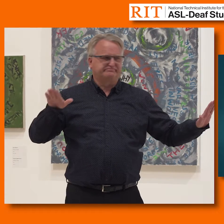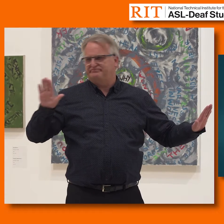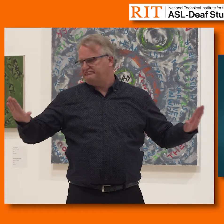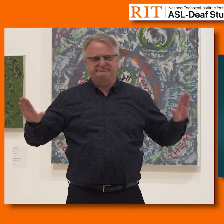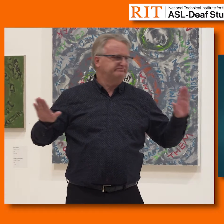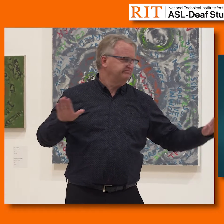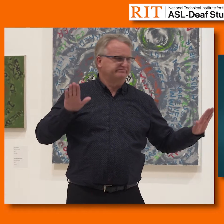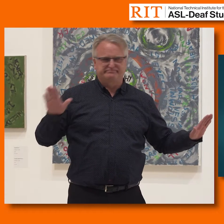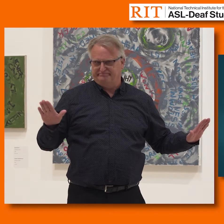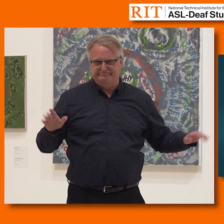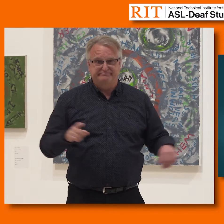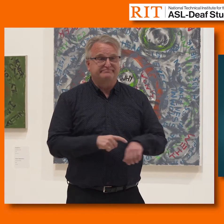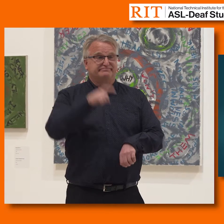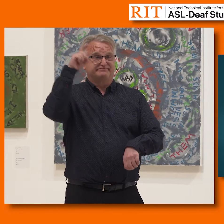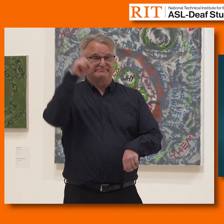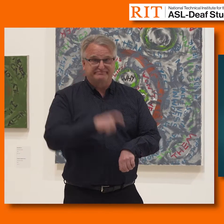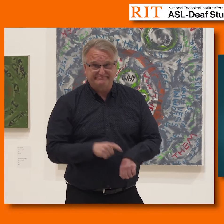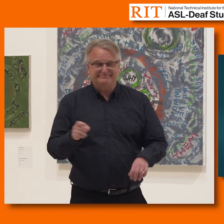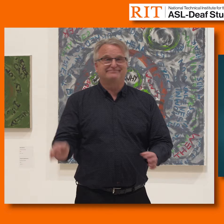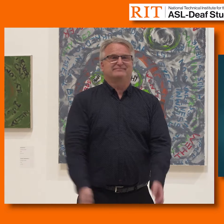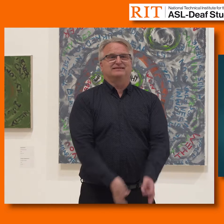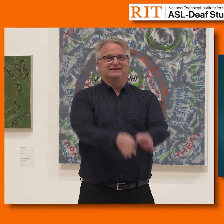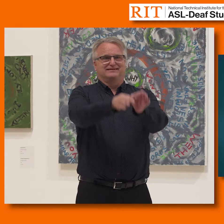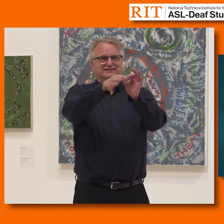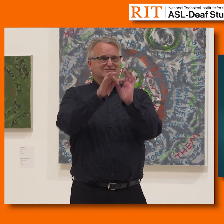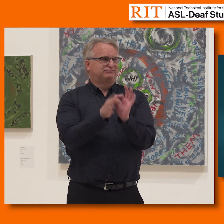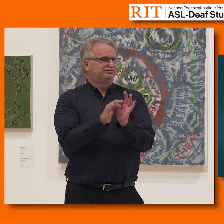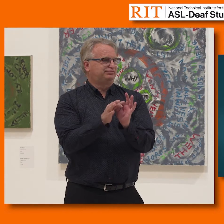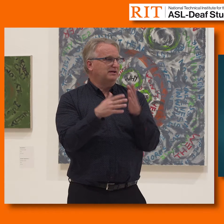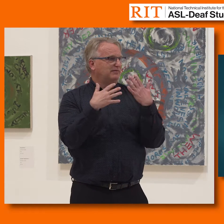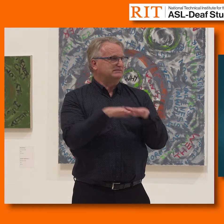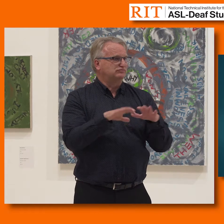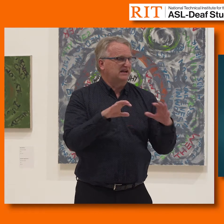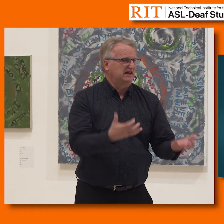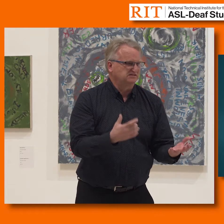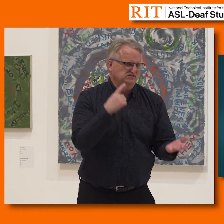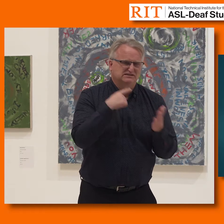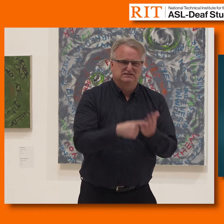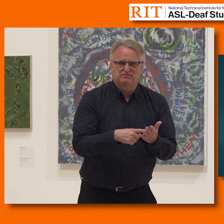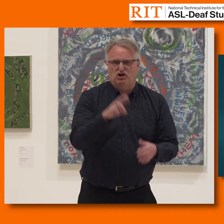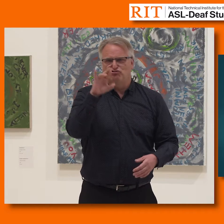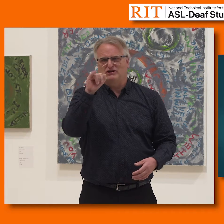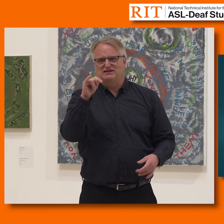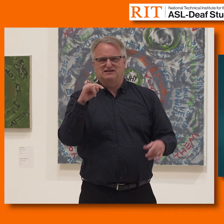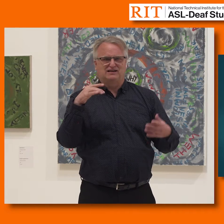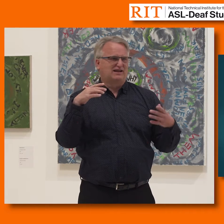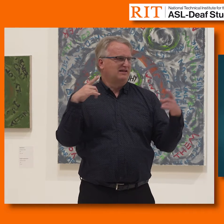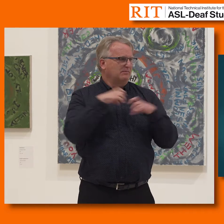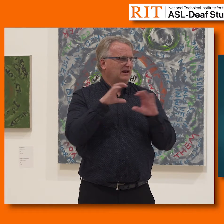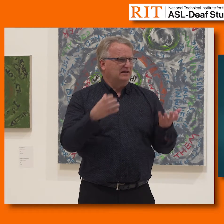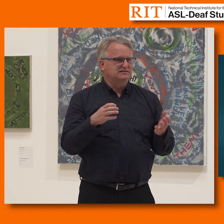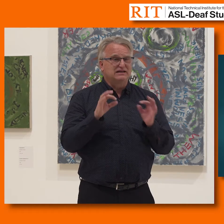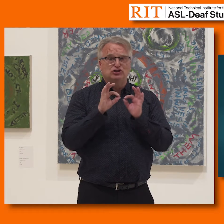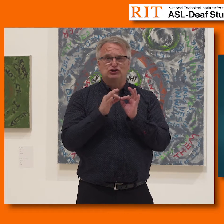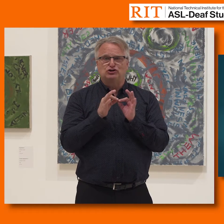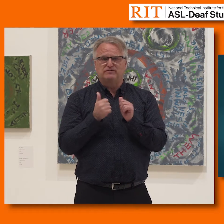and we can study the two and be very well versed. But when it comes time to put it into real action,